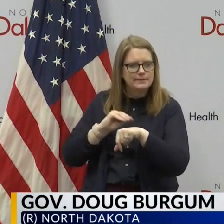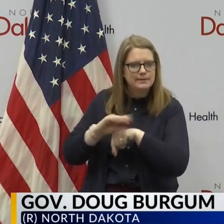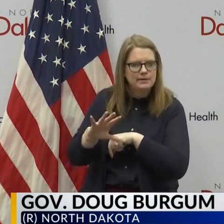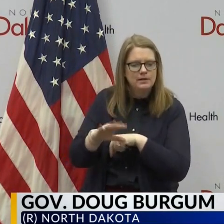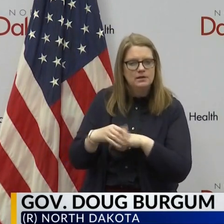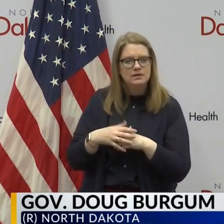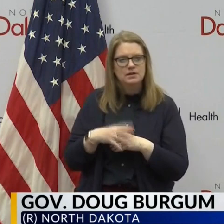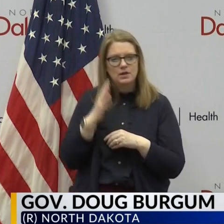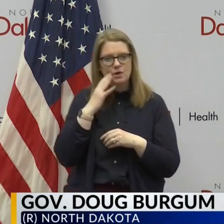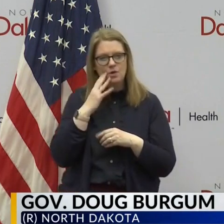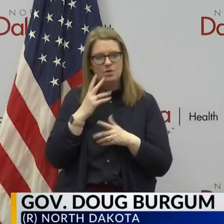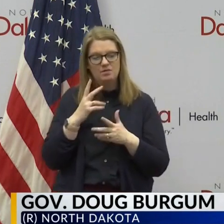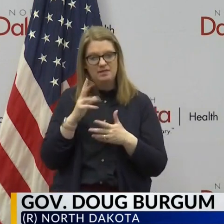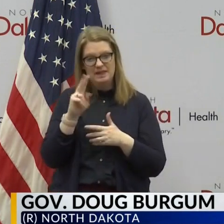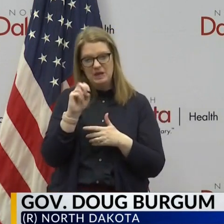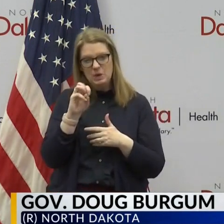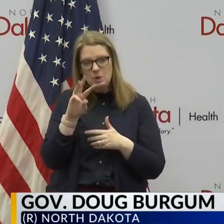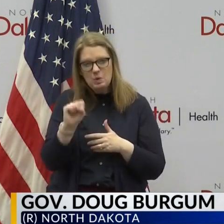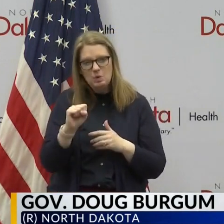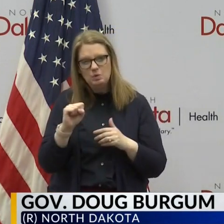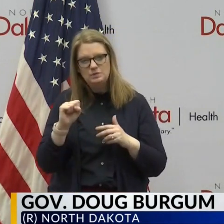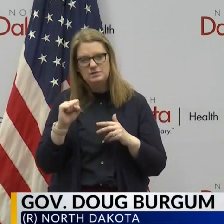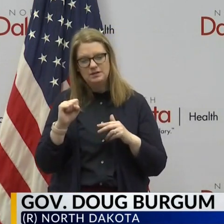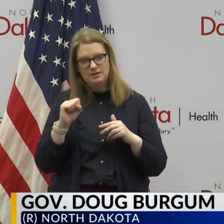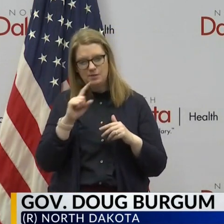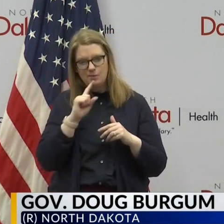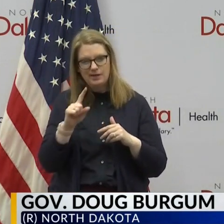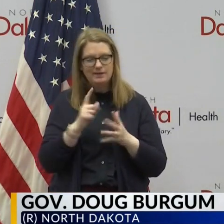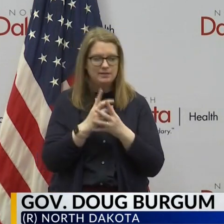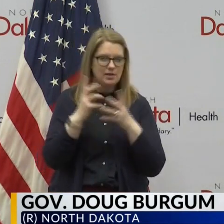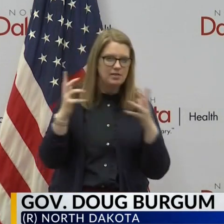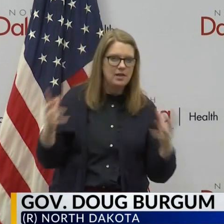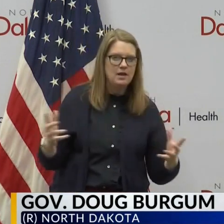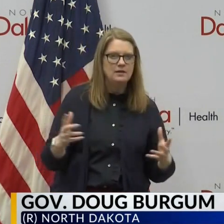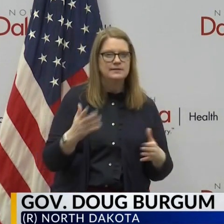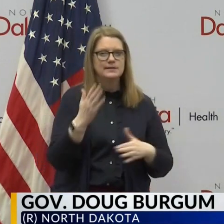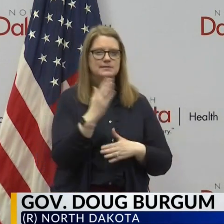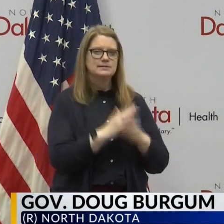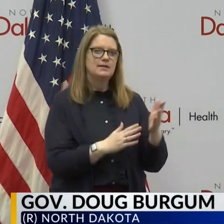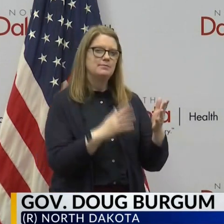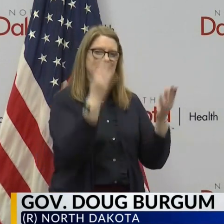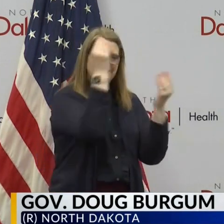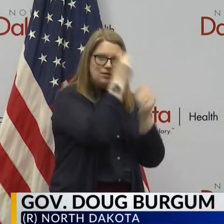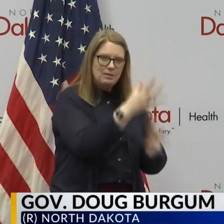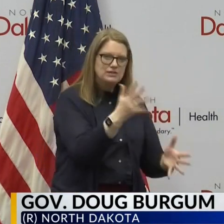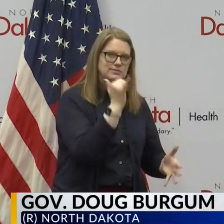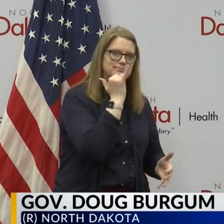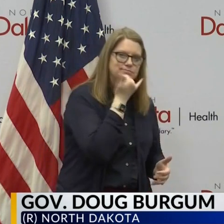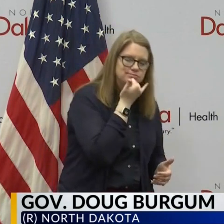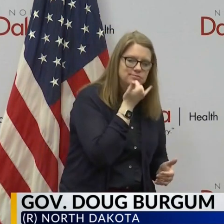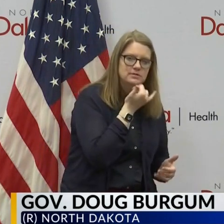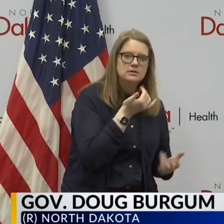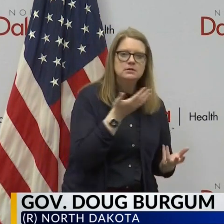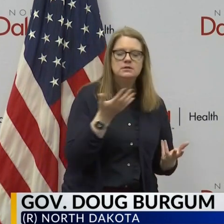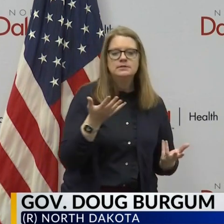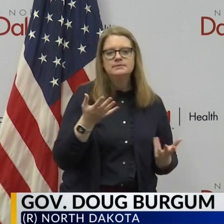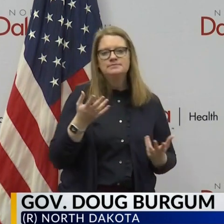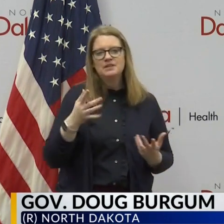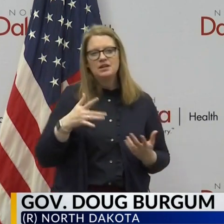INCREASING OF THE COVID POSITIVE RESULTS, FAMILIES ARE BEING IMPACTED. THE MEDIA COVERAGE HAS BEEN